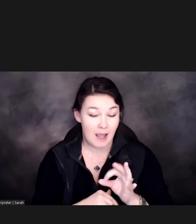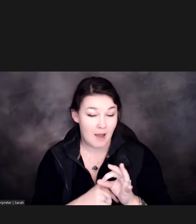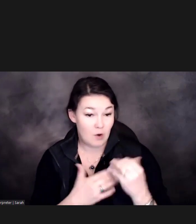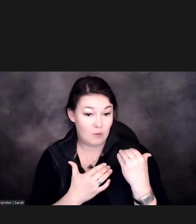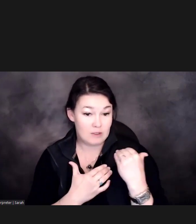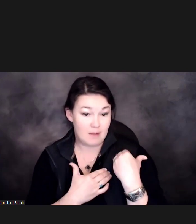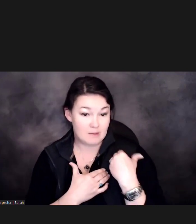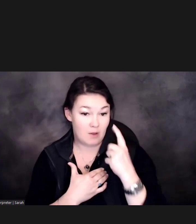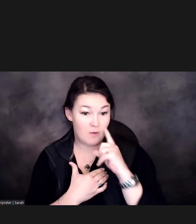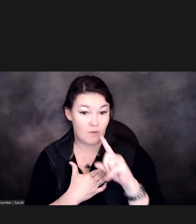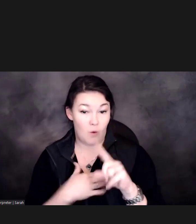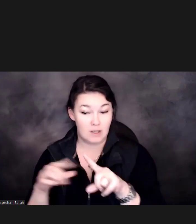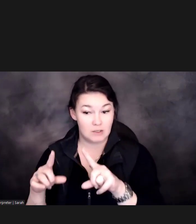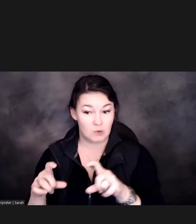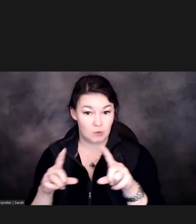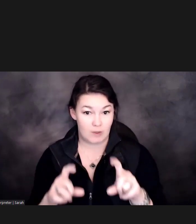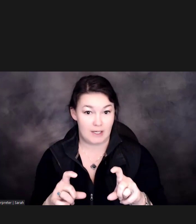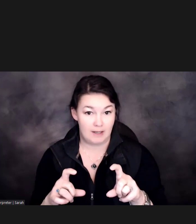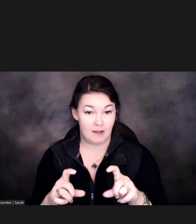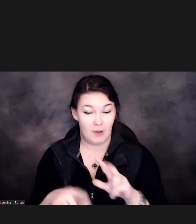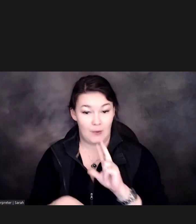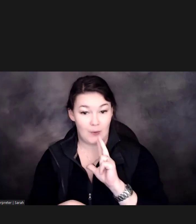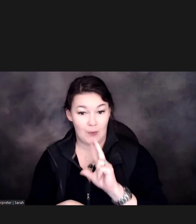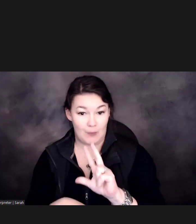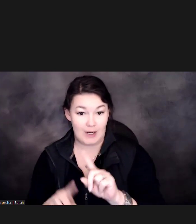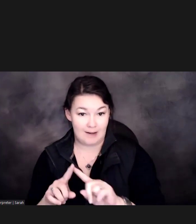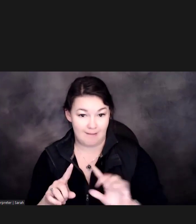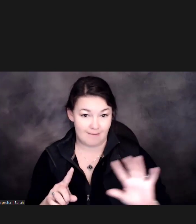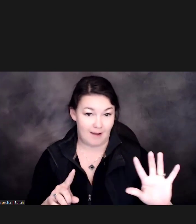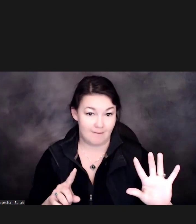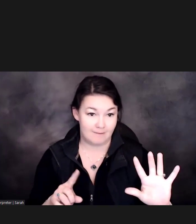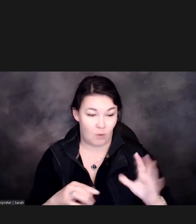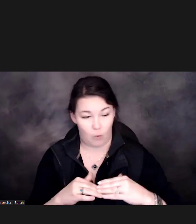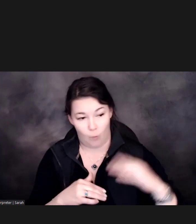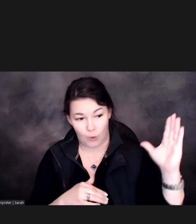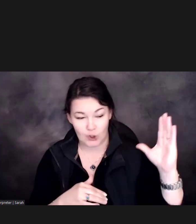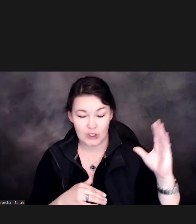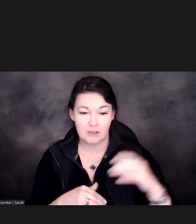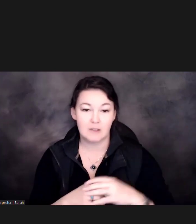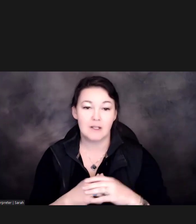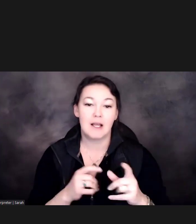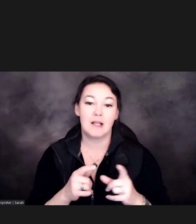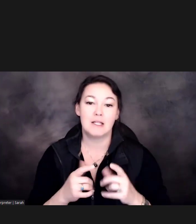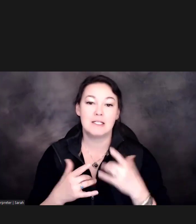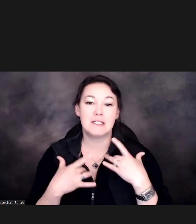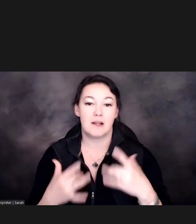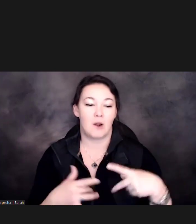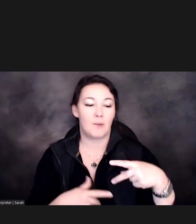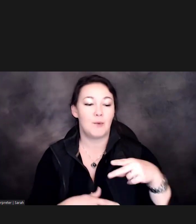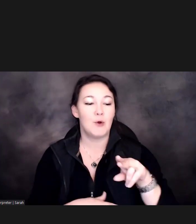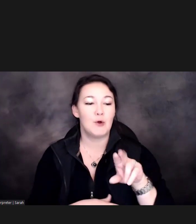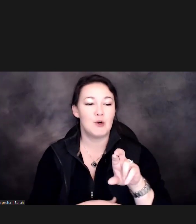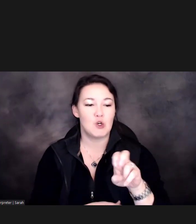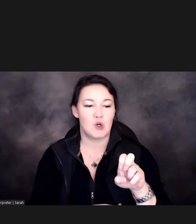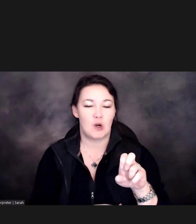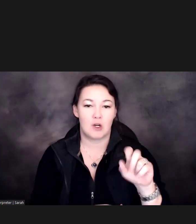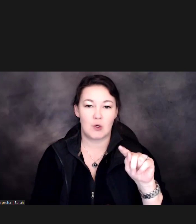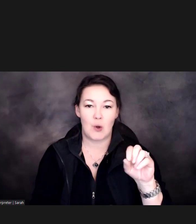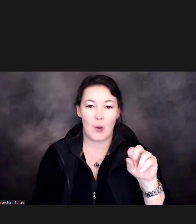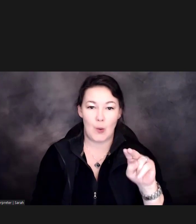If you're responsible for screening children 3 years of age or older, historically, pure tone audiometry has been considered the